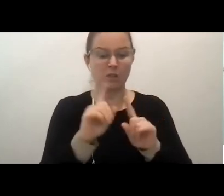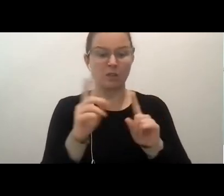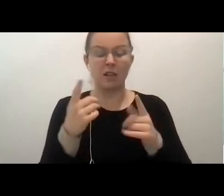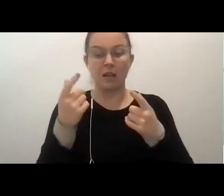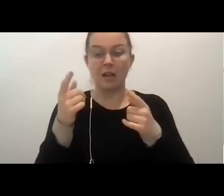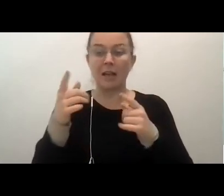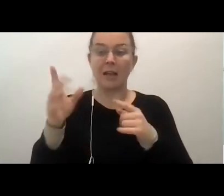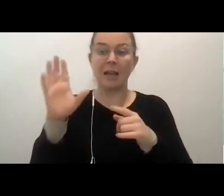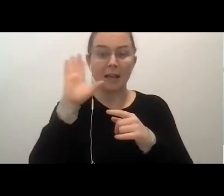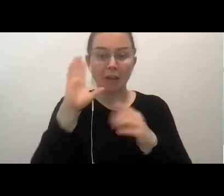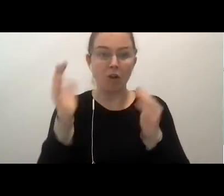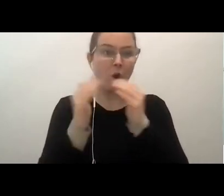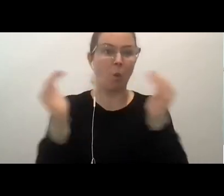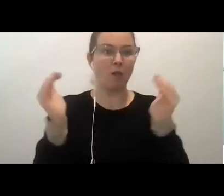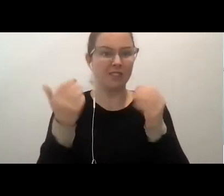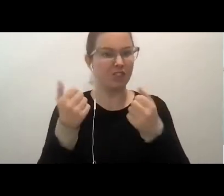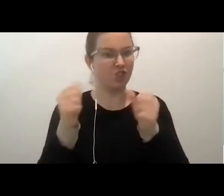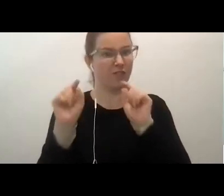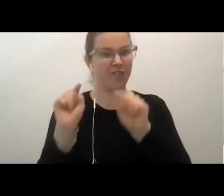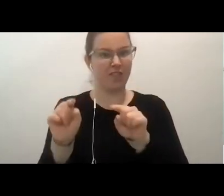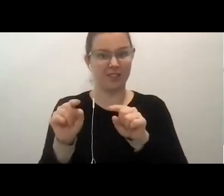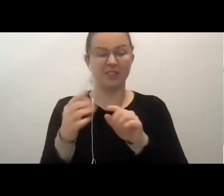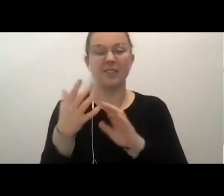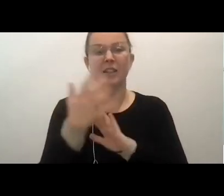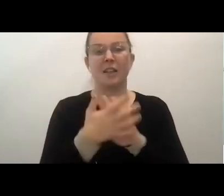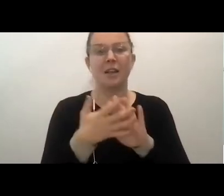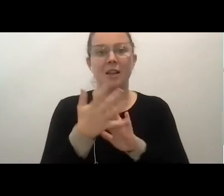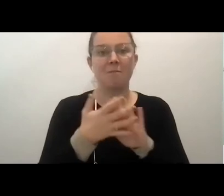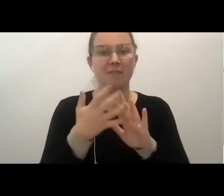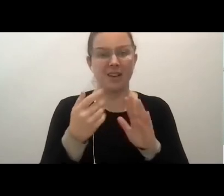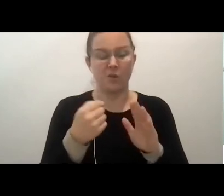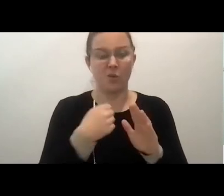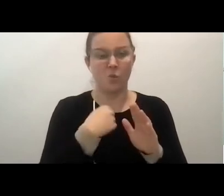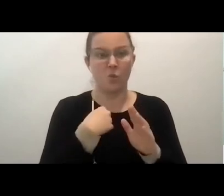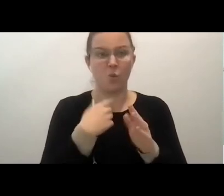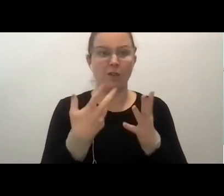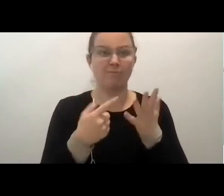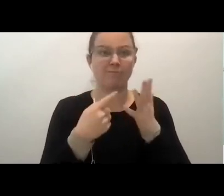the way we do this is by basing all of our efforts through stories of lived experience